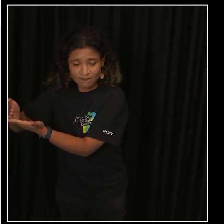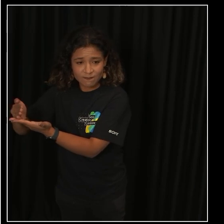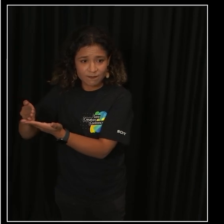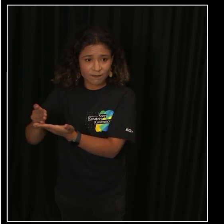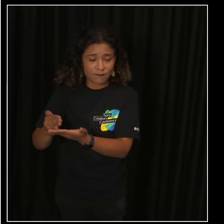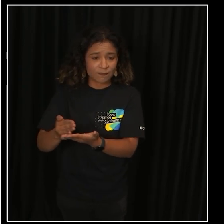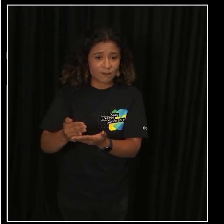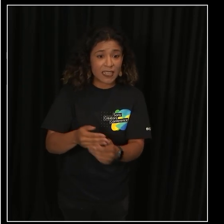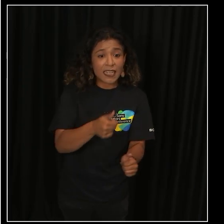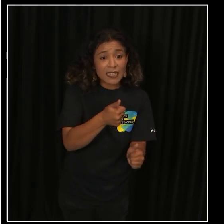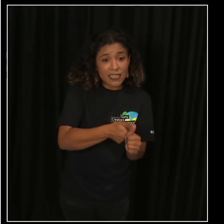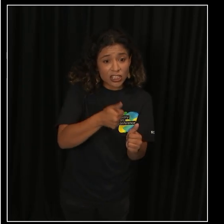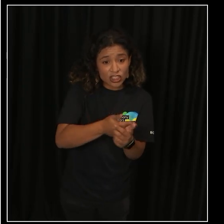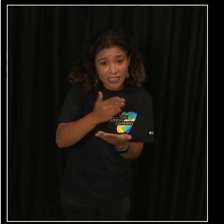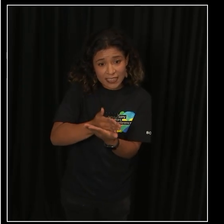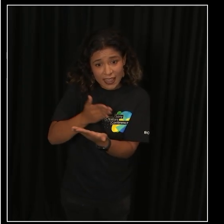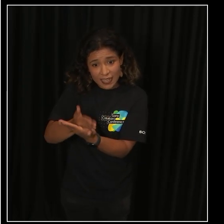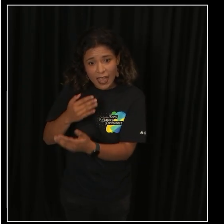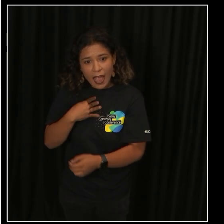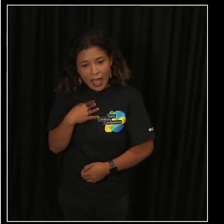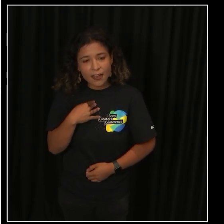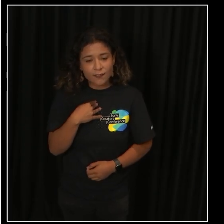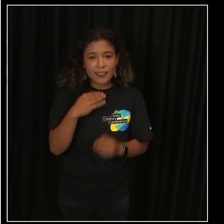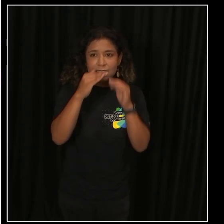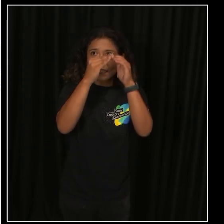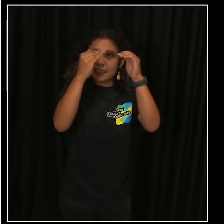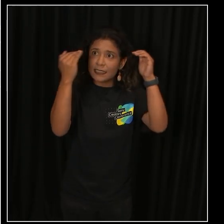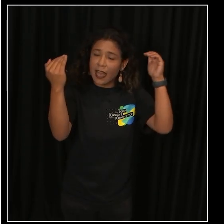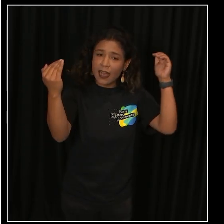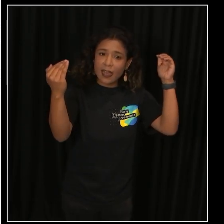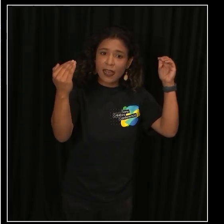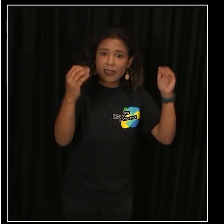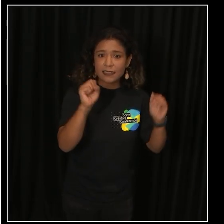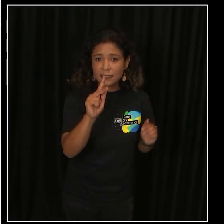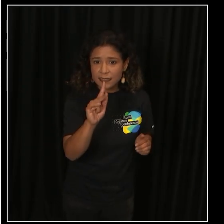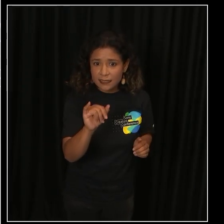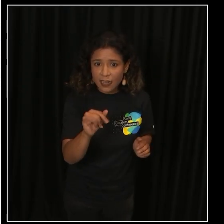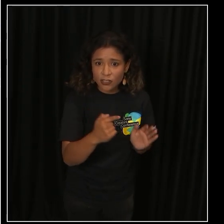And each slice contains a sky spherical radiance corresponding to a particular time.